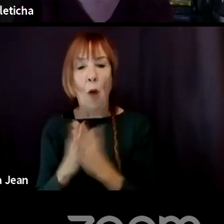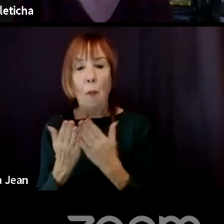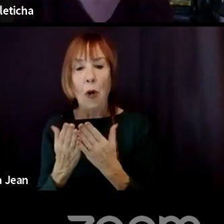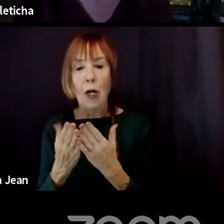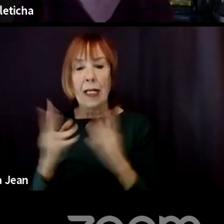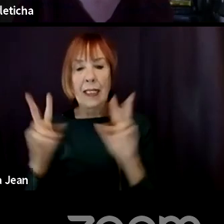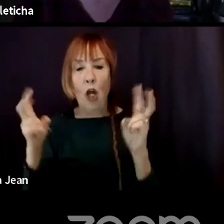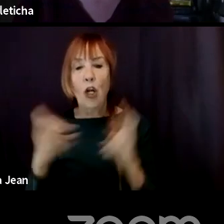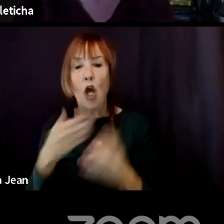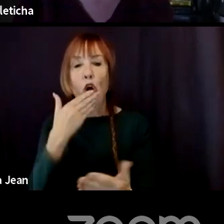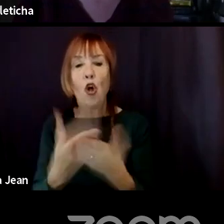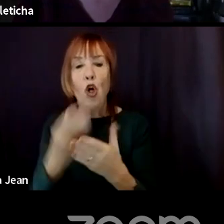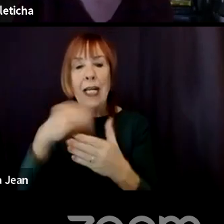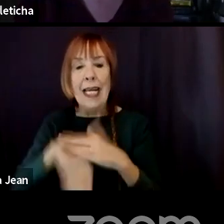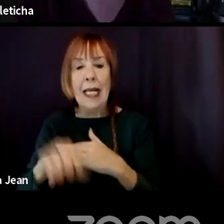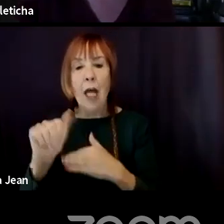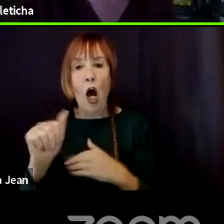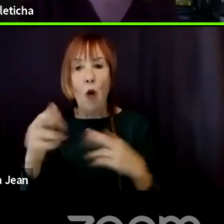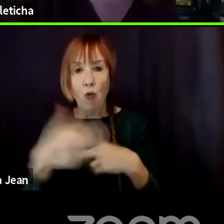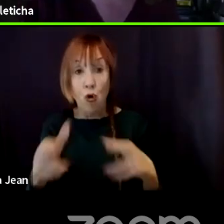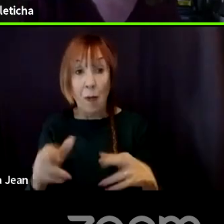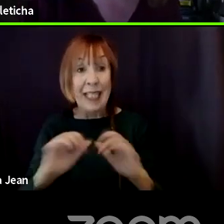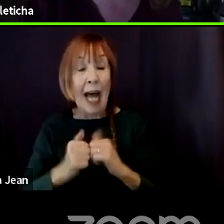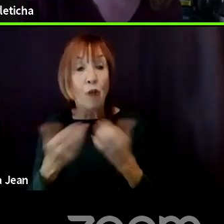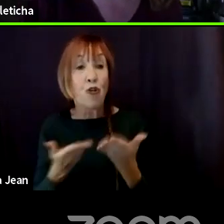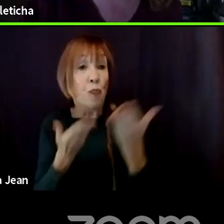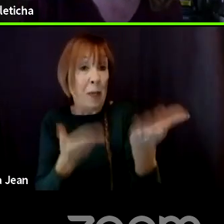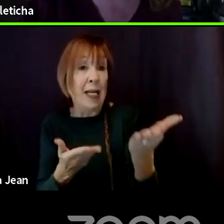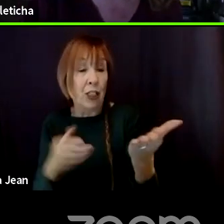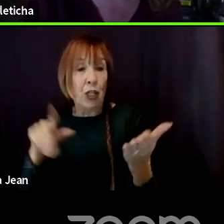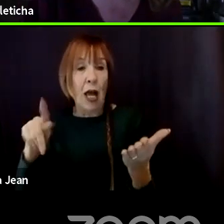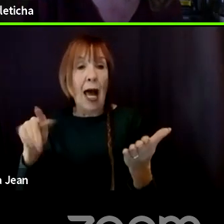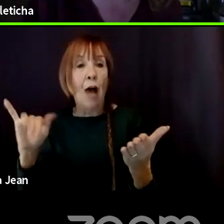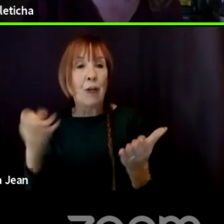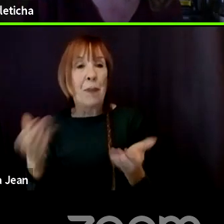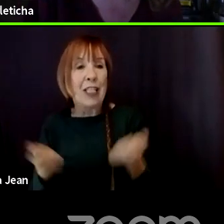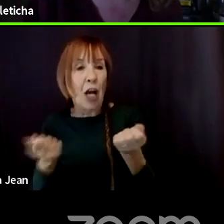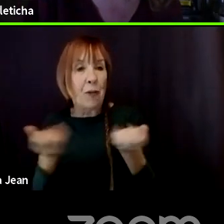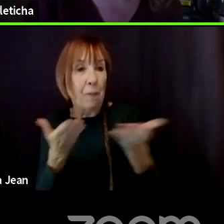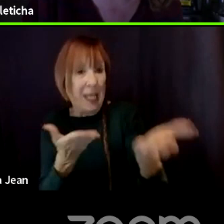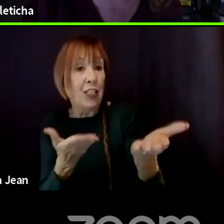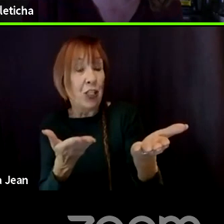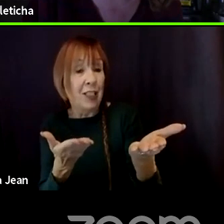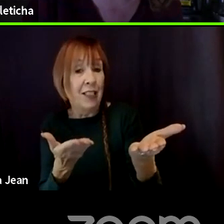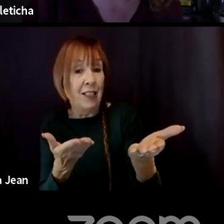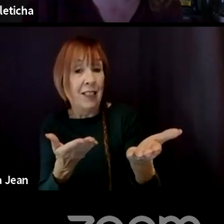and it's about pitching stuff. And I feel like you don't realize writing